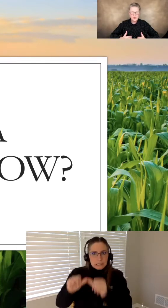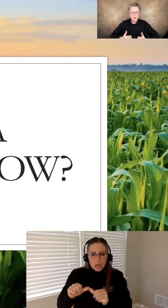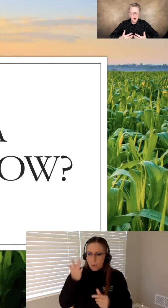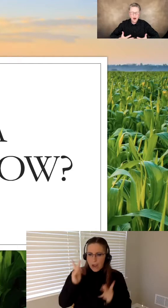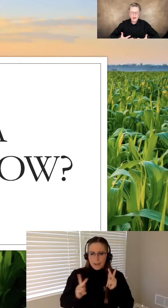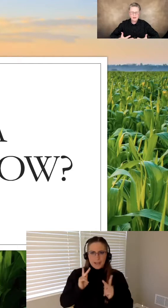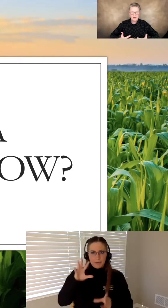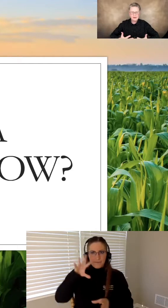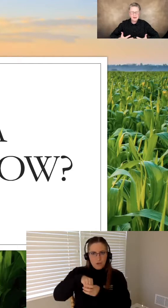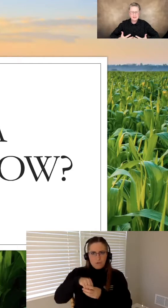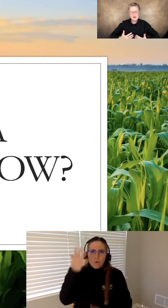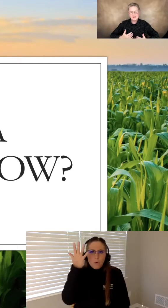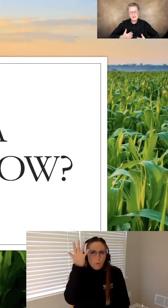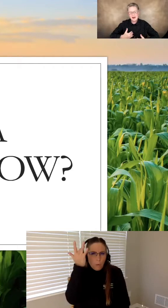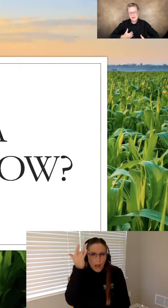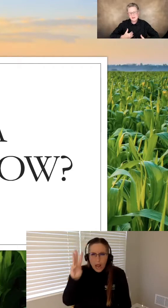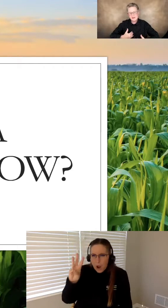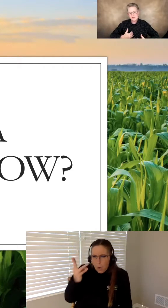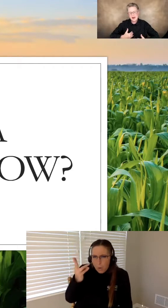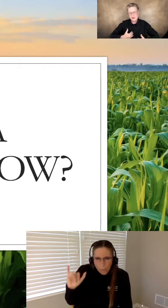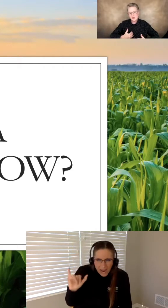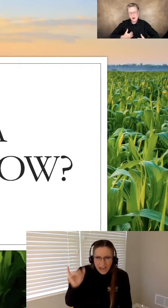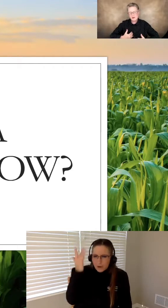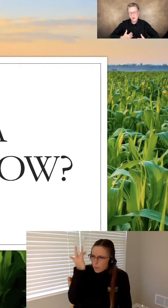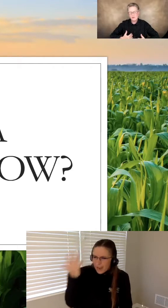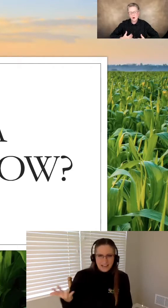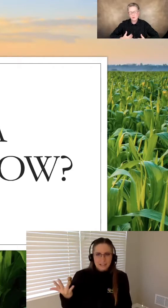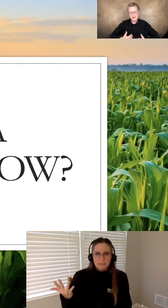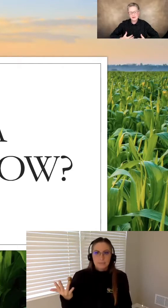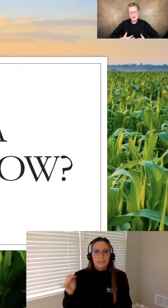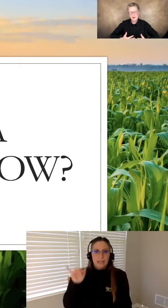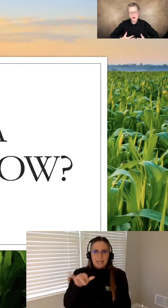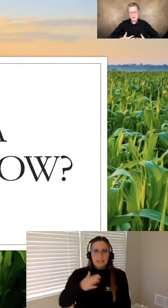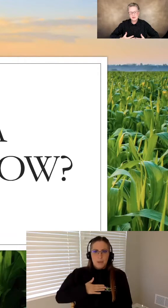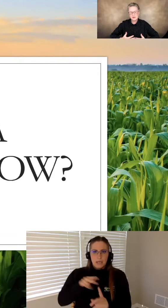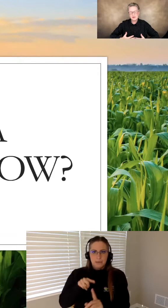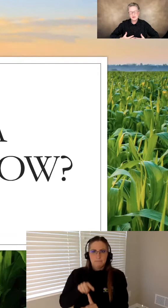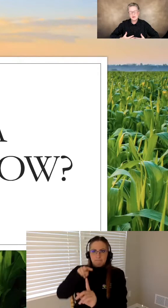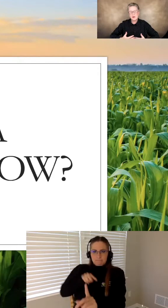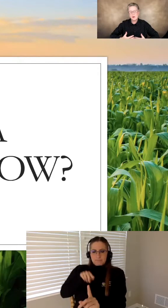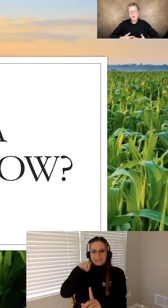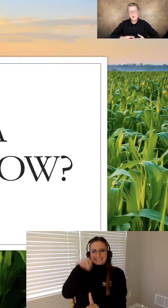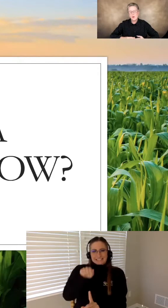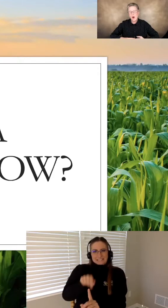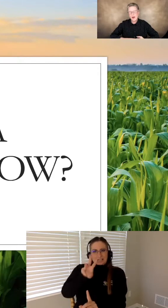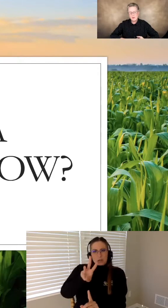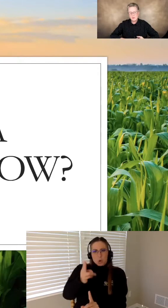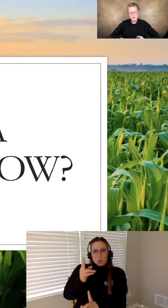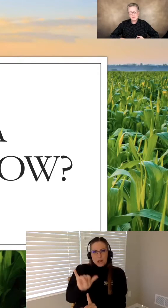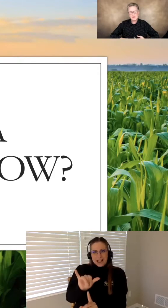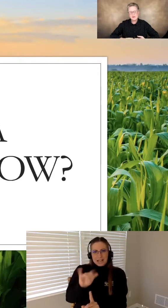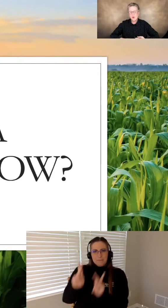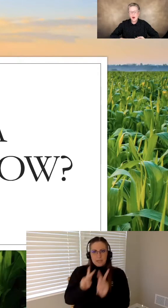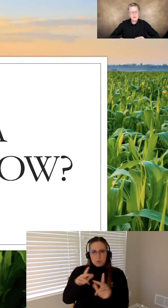why? and so I think that's where I come from in my research is why people do this why